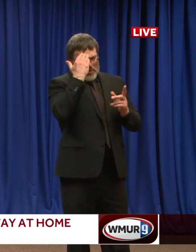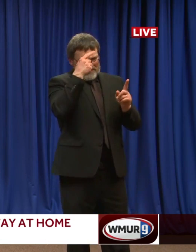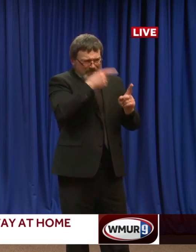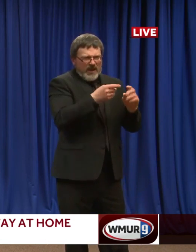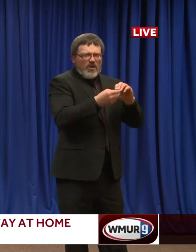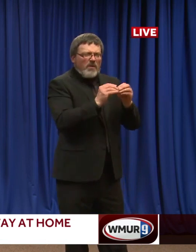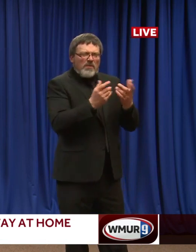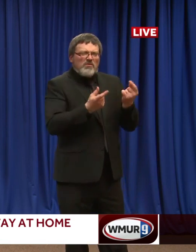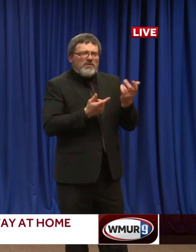YES. YOU HAVE A MORE ACCURATE.